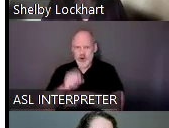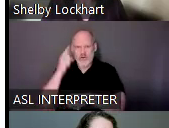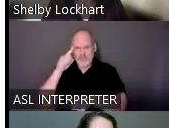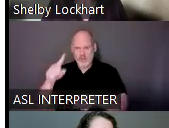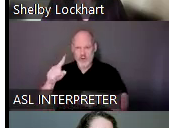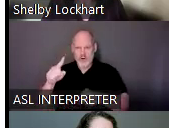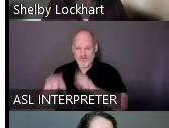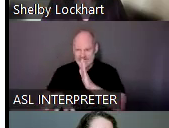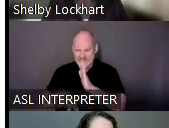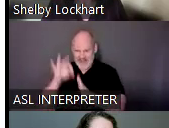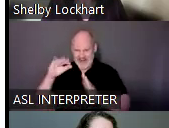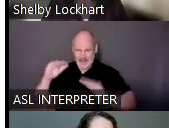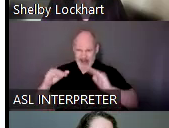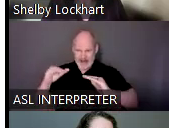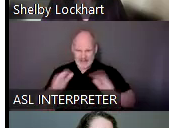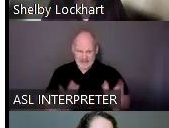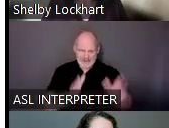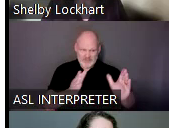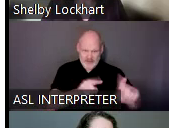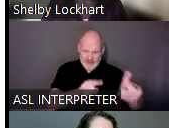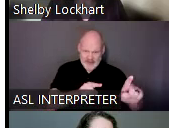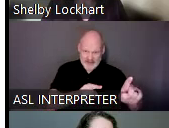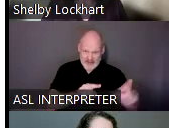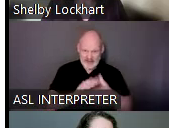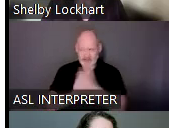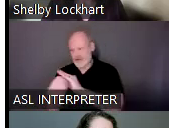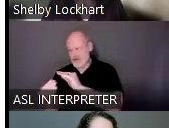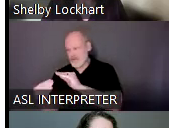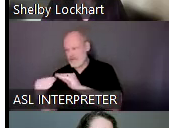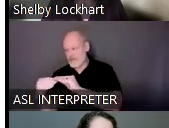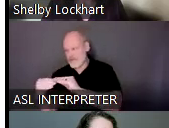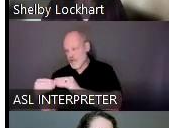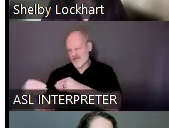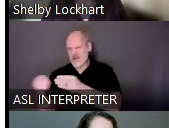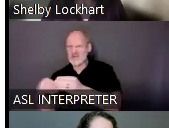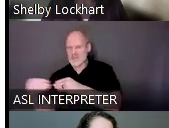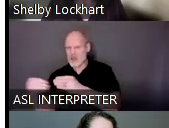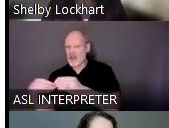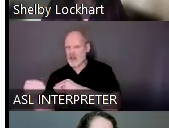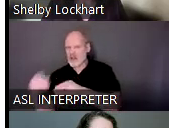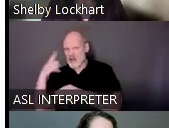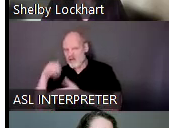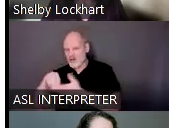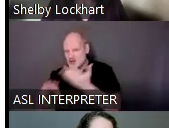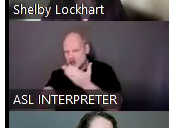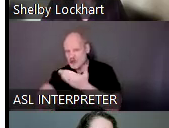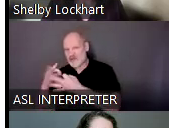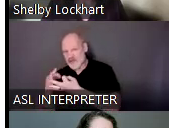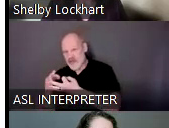promoting attendance and being more flexible for students and families who especially post-covid